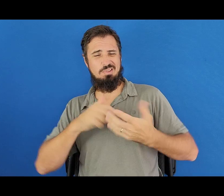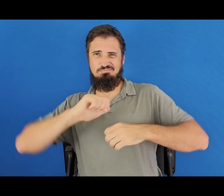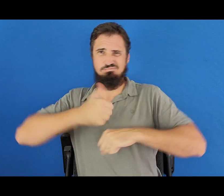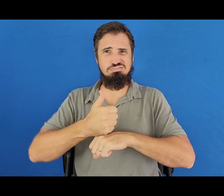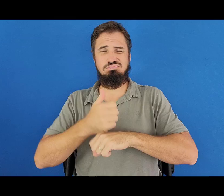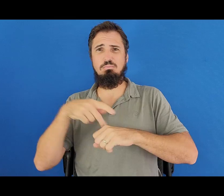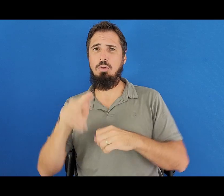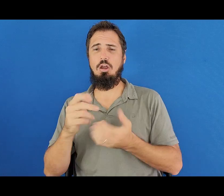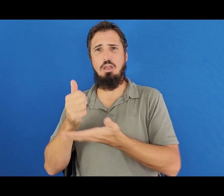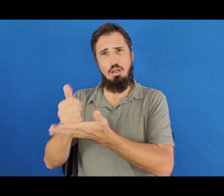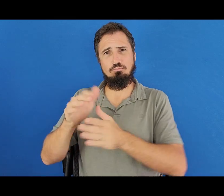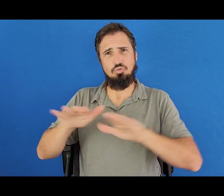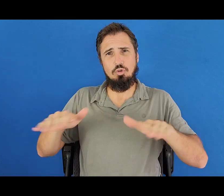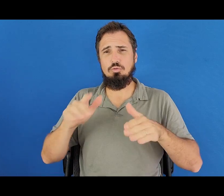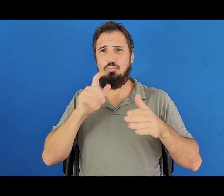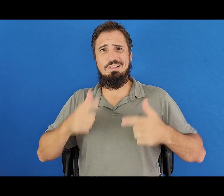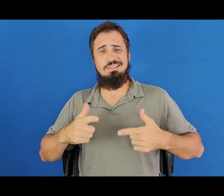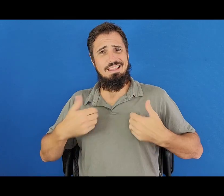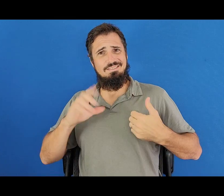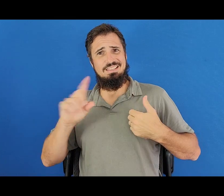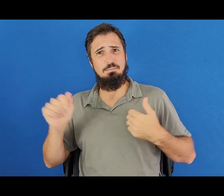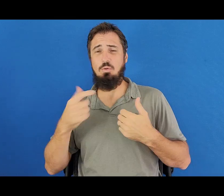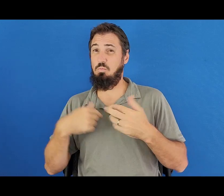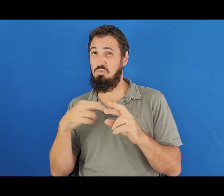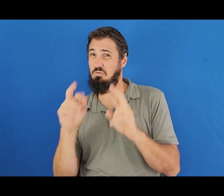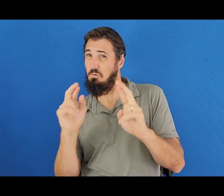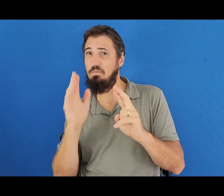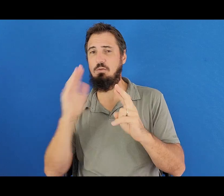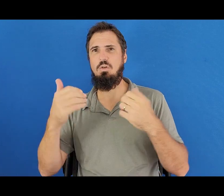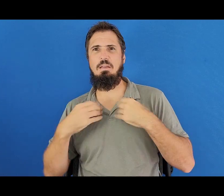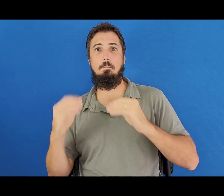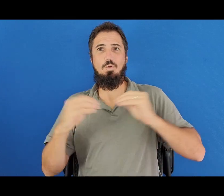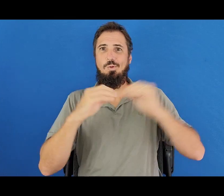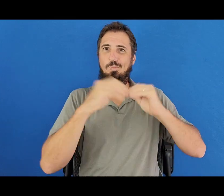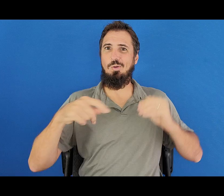with disabilities. We hope this will be the first of many inclusive parks on our island!